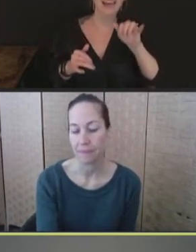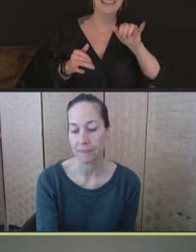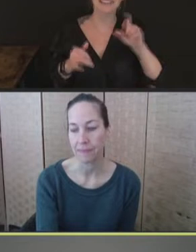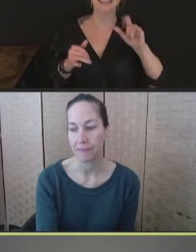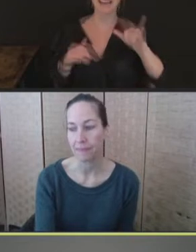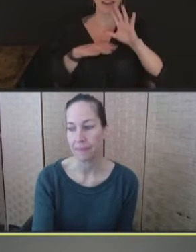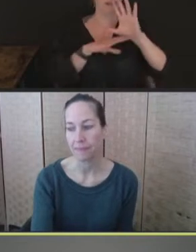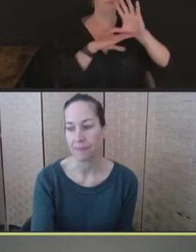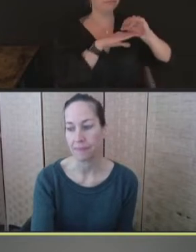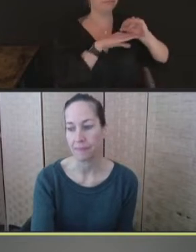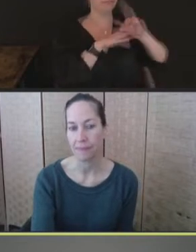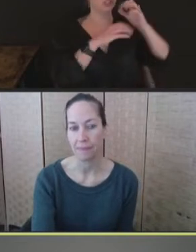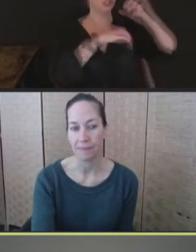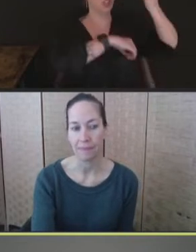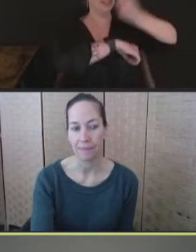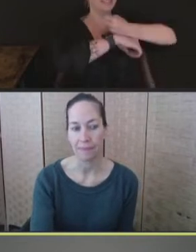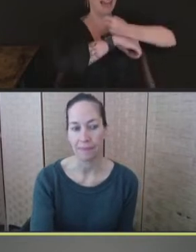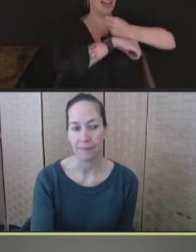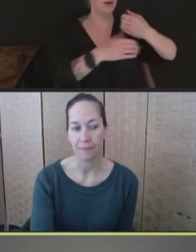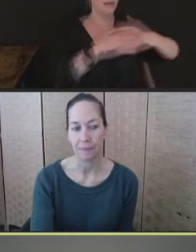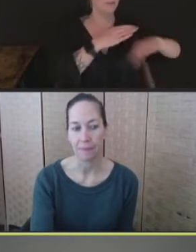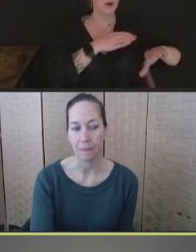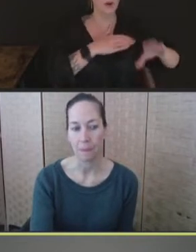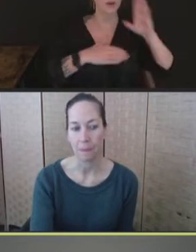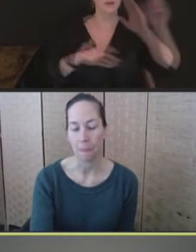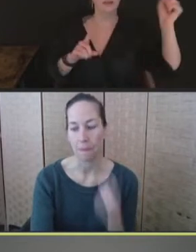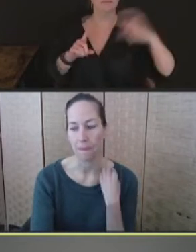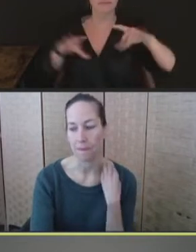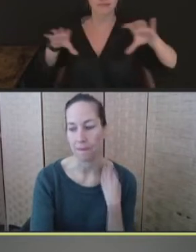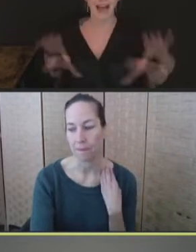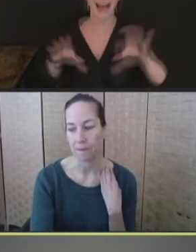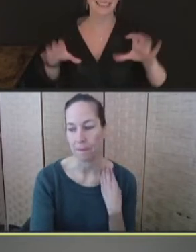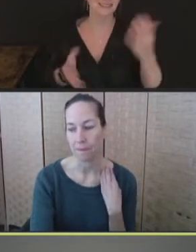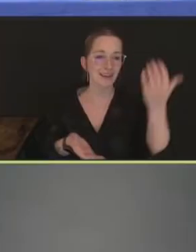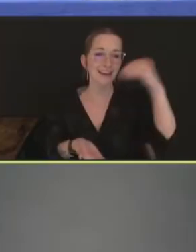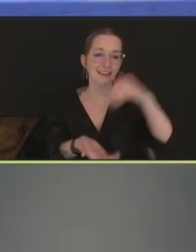Alzheimer's and Parkinson's and other forms of neurodegeneration are the results.